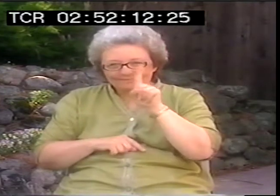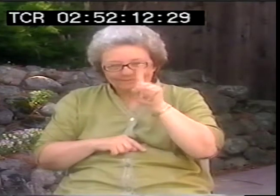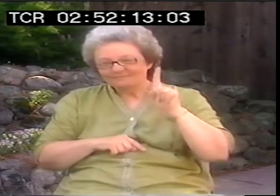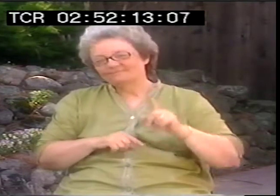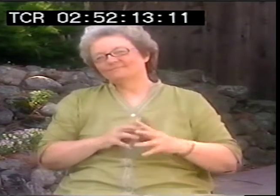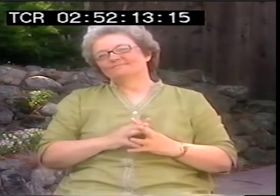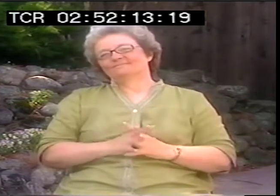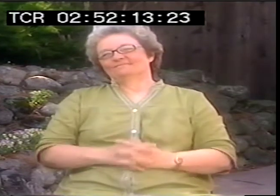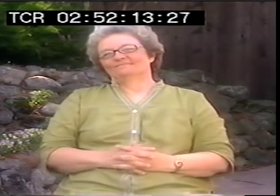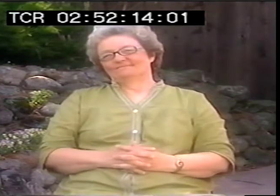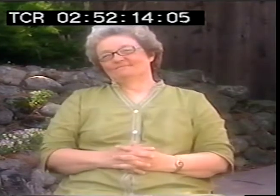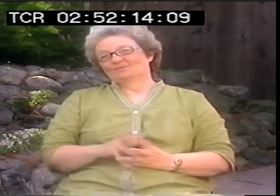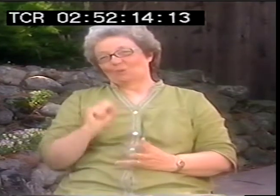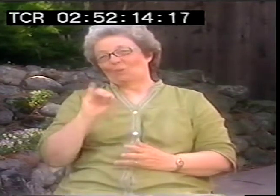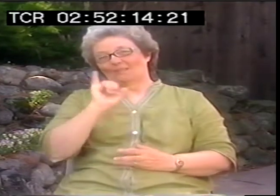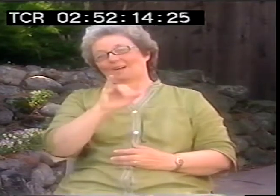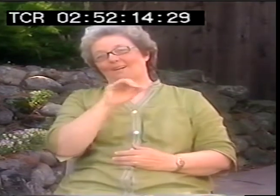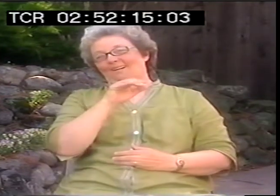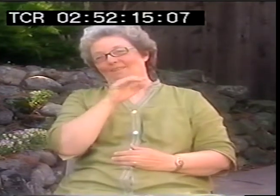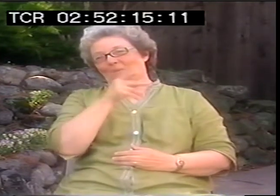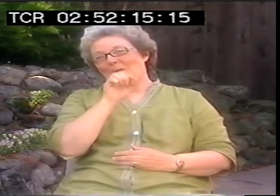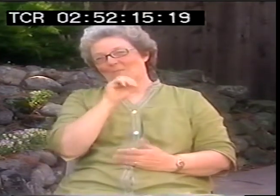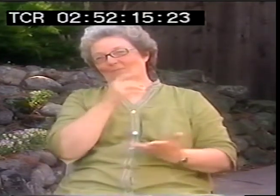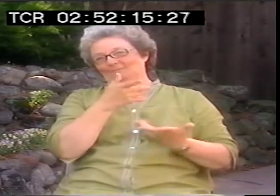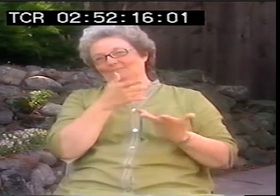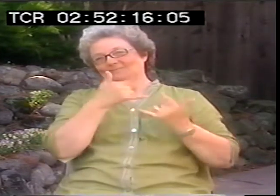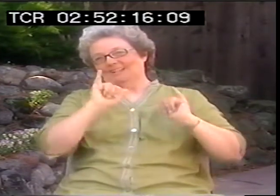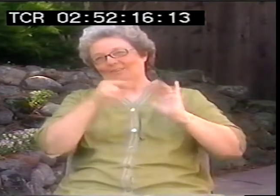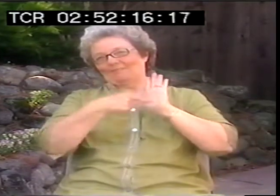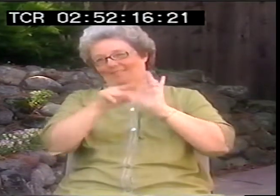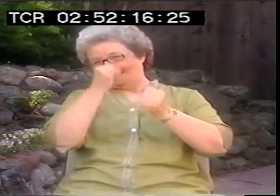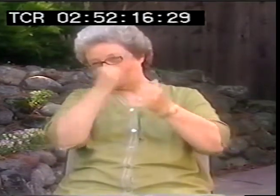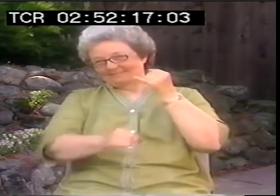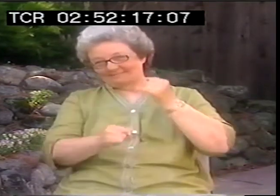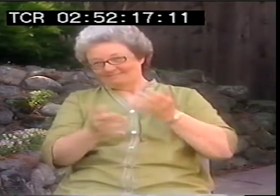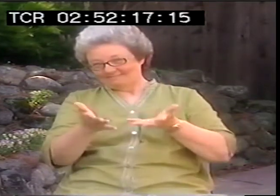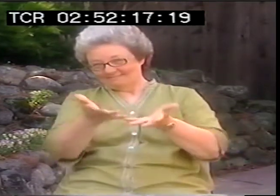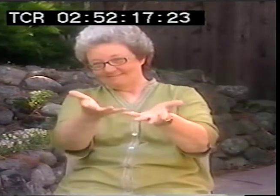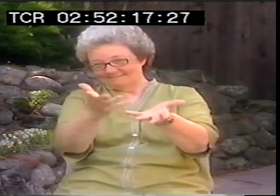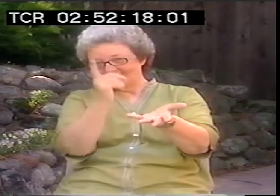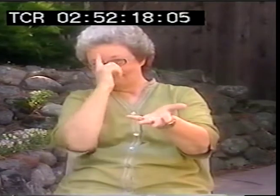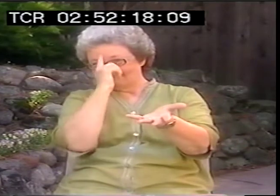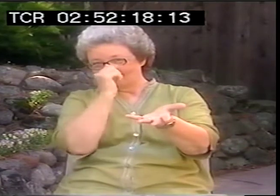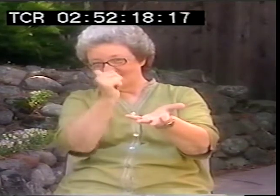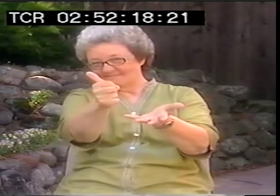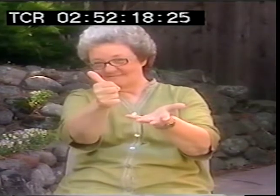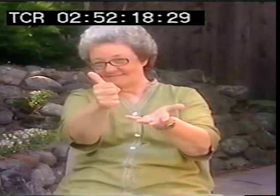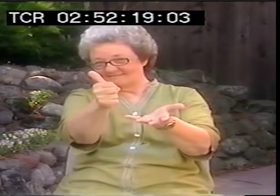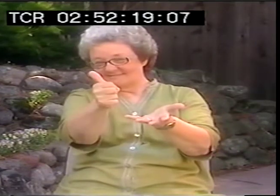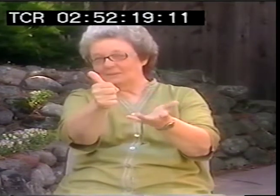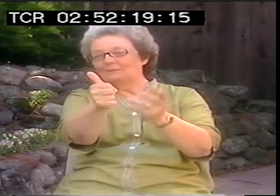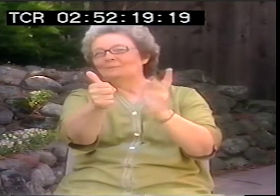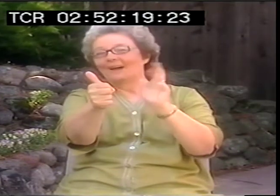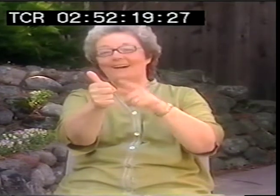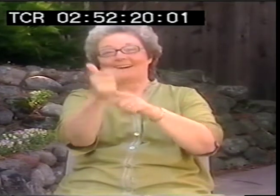that it’s just on the deaf people to take up the charge. And that’s what the poem reflects in the very end, with the final sign, that the responsibility is on